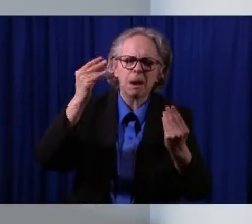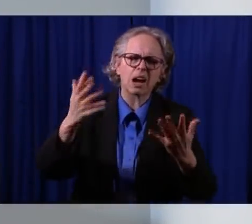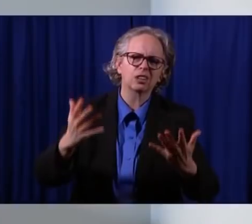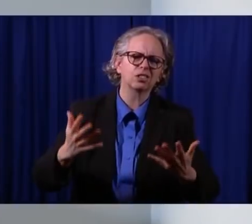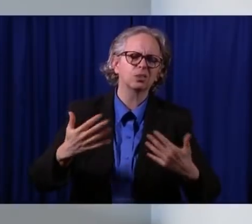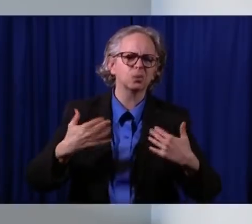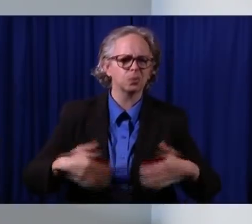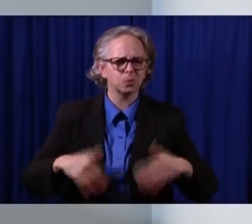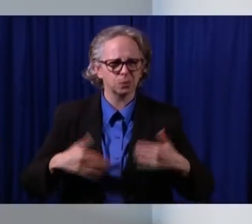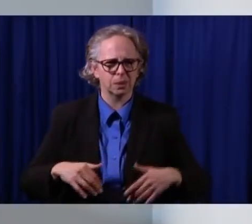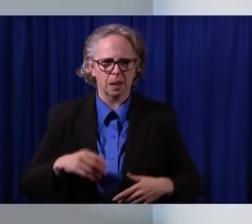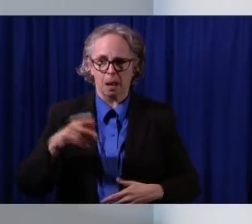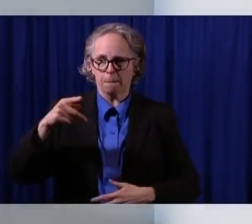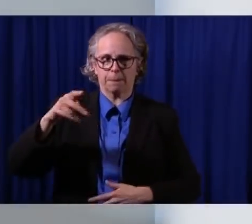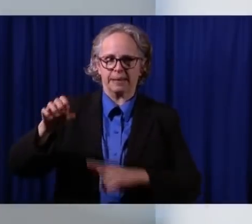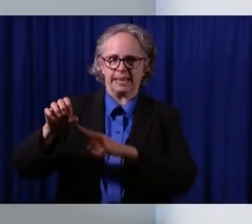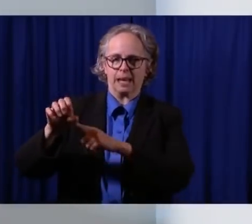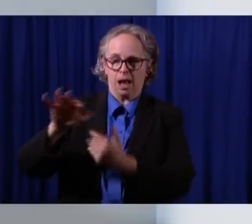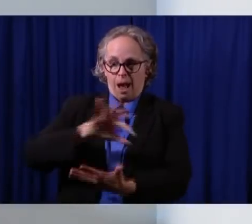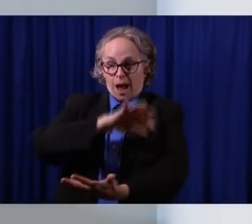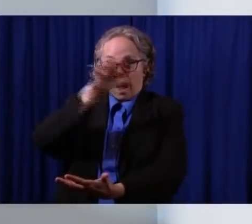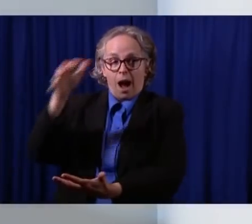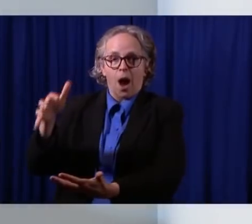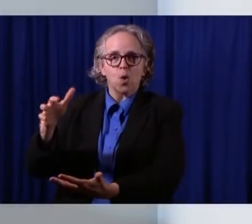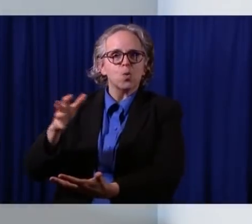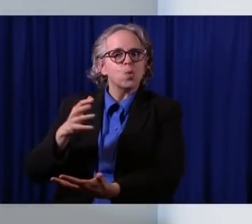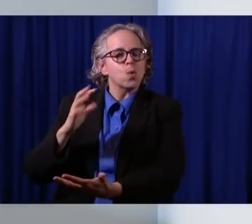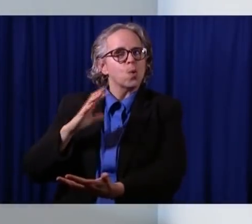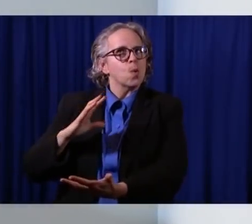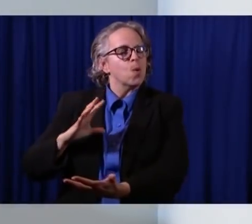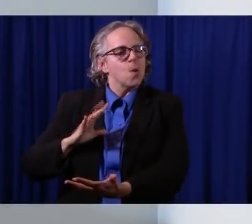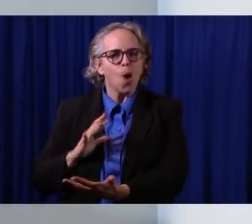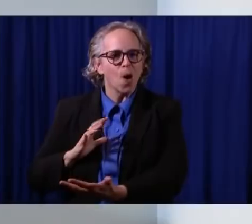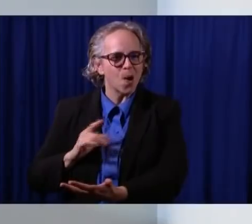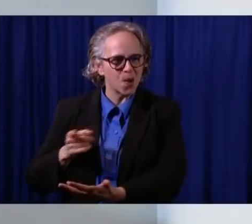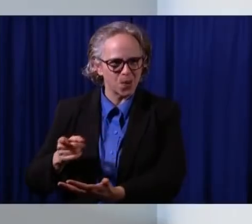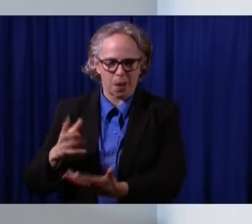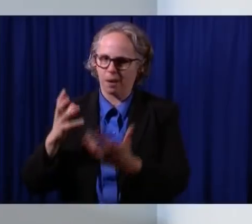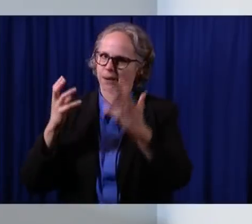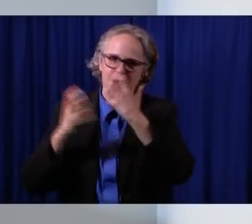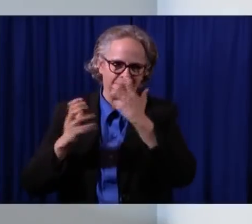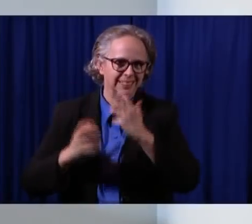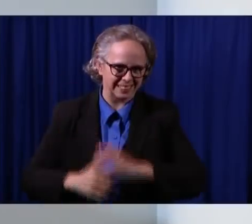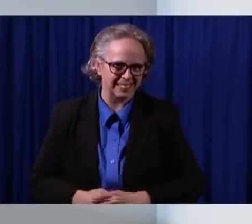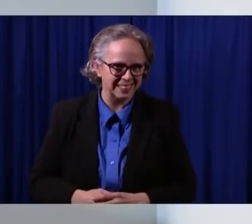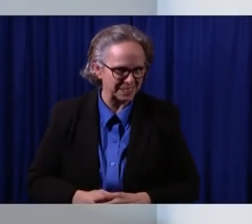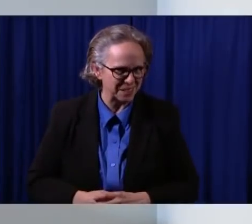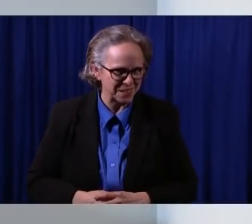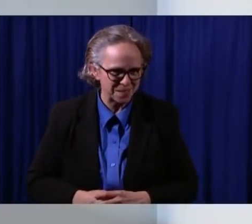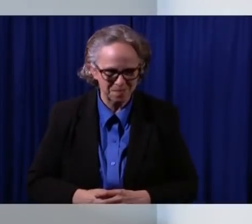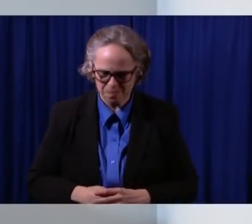YOU ARE WELCOME. THANK YOU, GOVERNOR. A LOT OF GOOD INFORMATION THERE ON THE PPE STOCKPILE, JUST